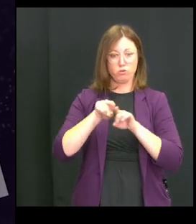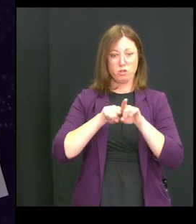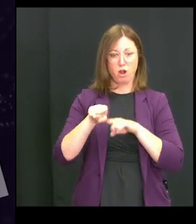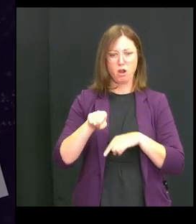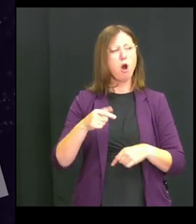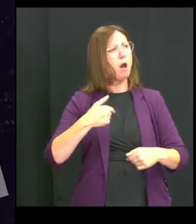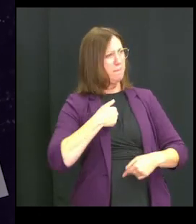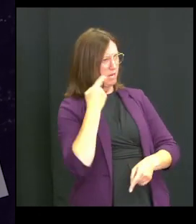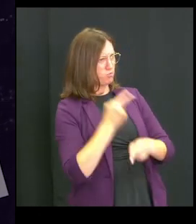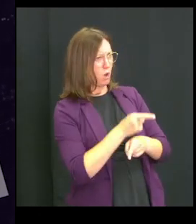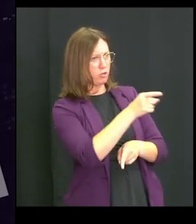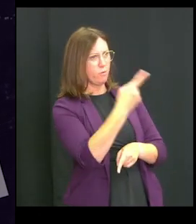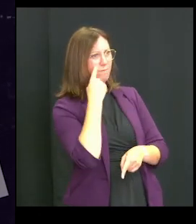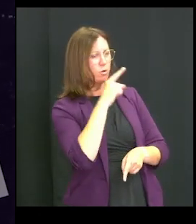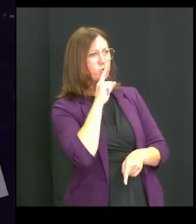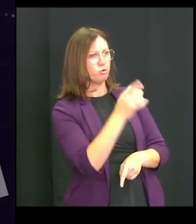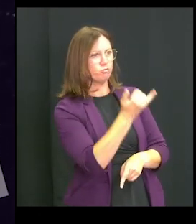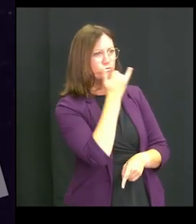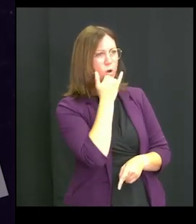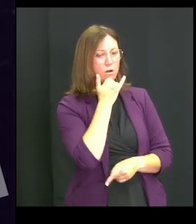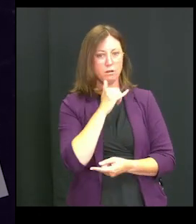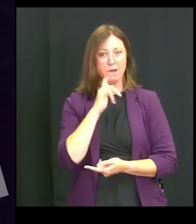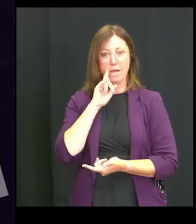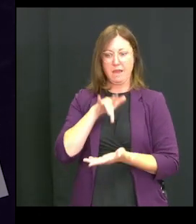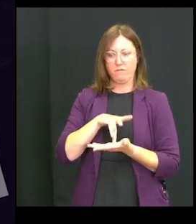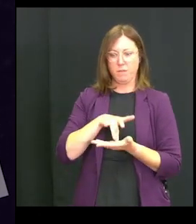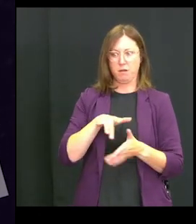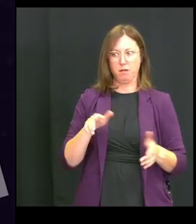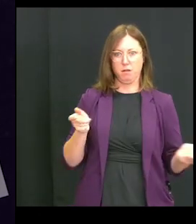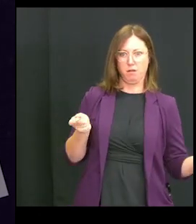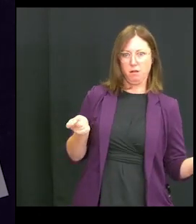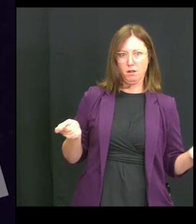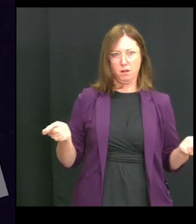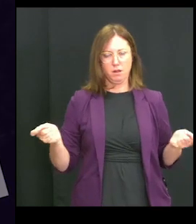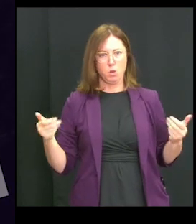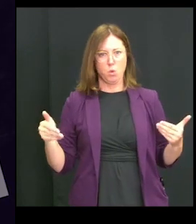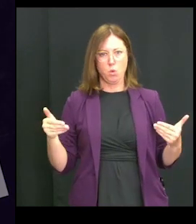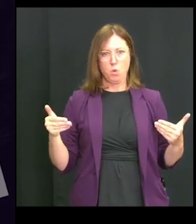The middle is the scariest place to be in Canadian politics."